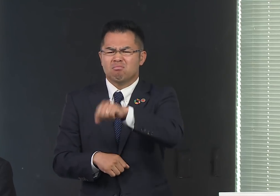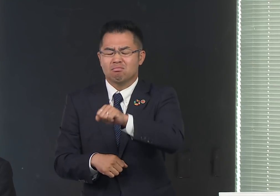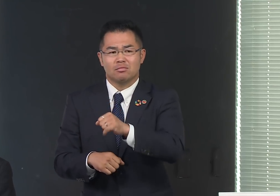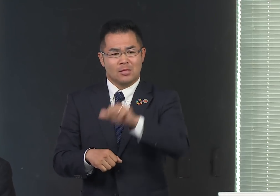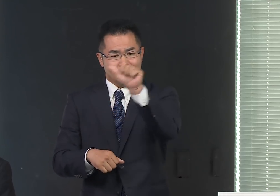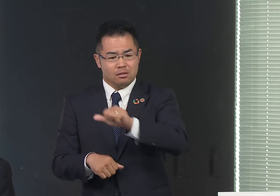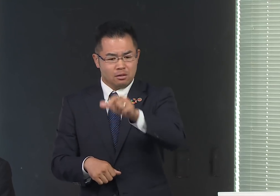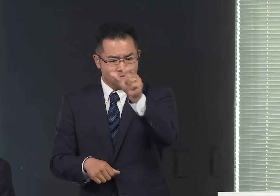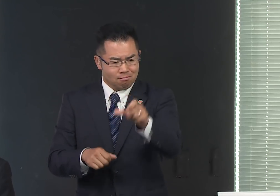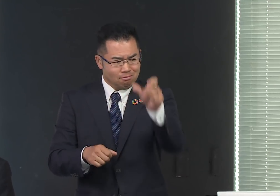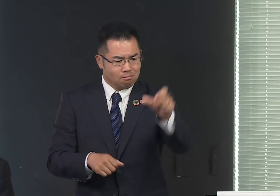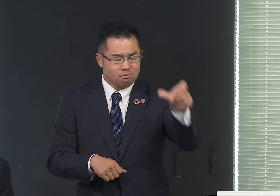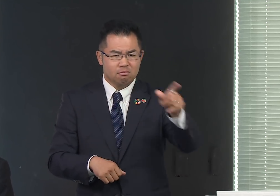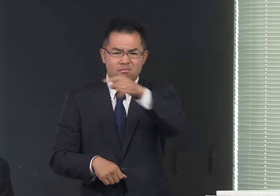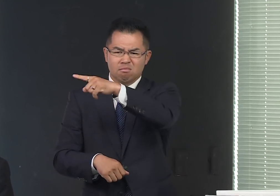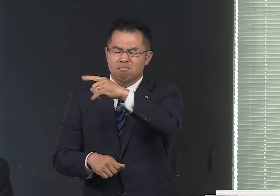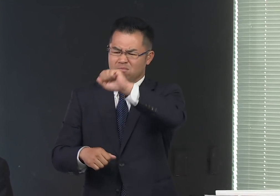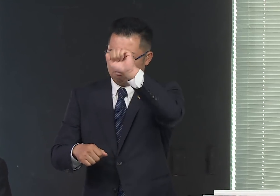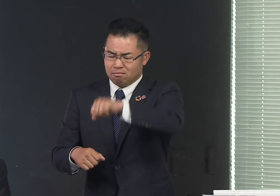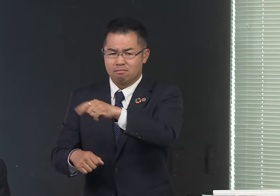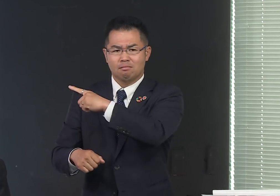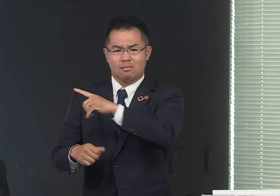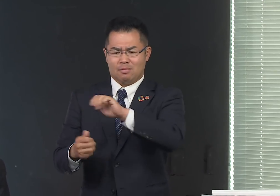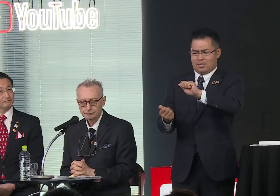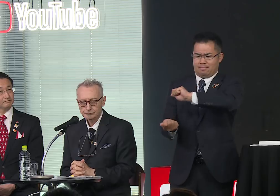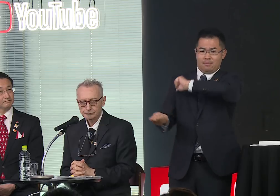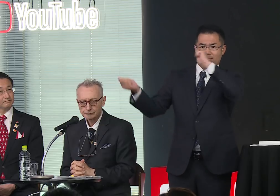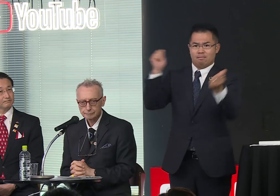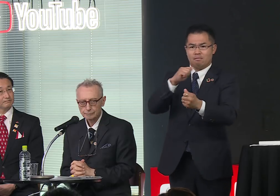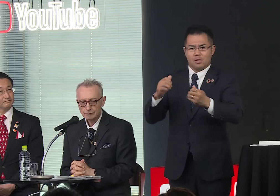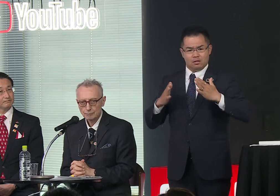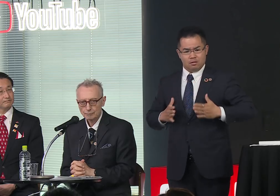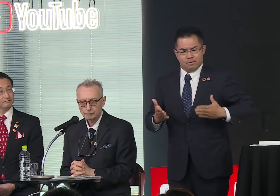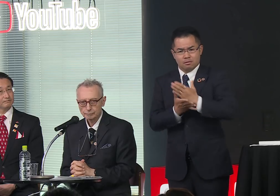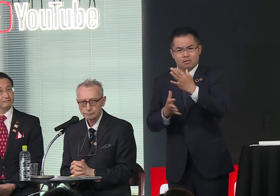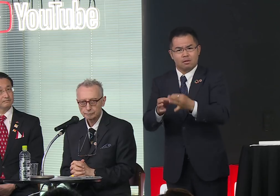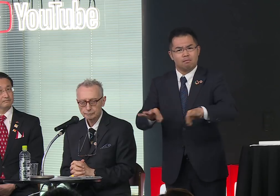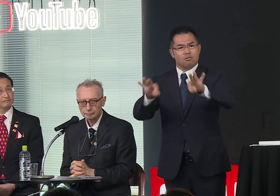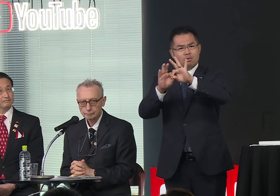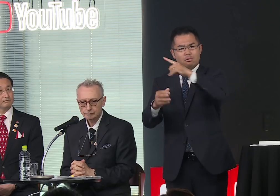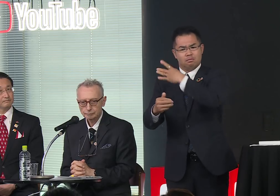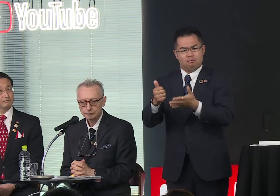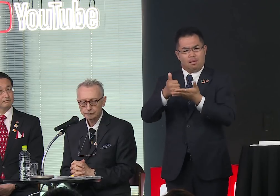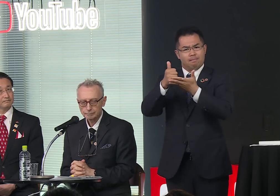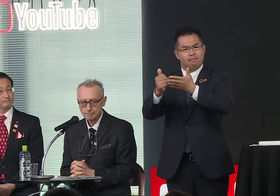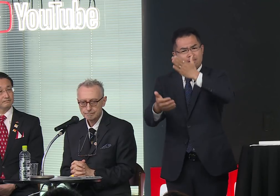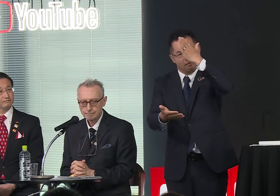And together with the Japan federation of the deaf, I mentioned about rights being -- you know, talking about a